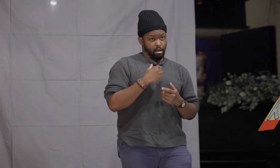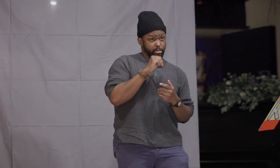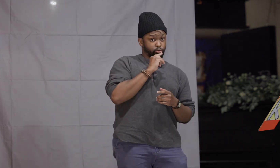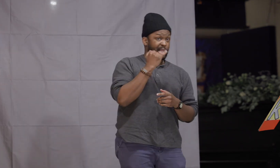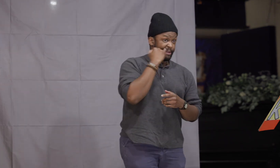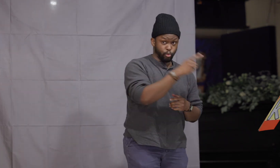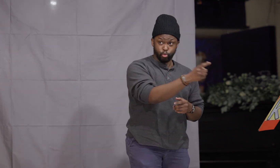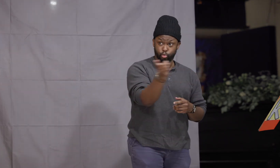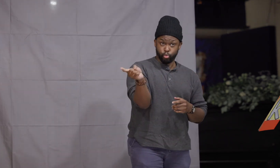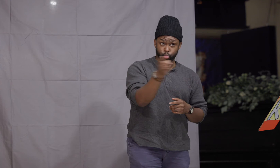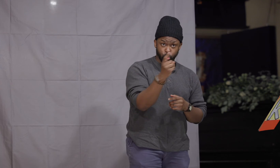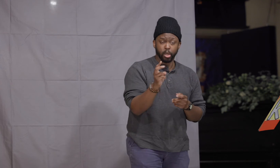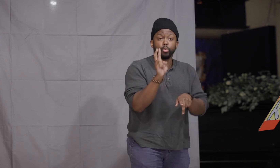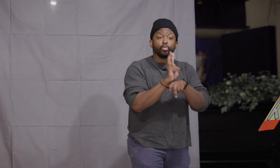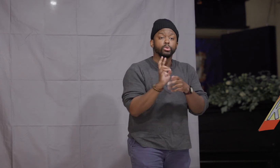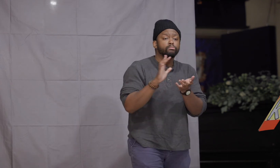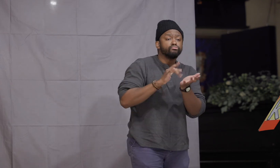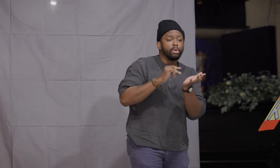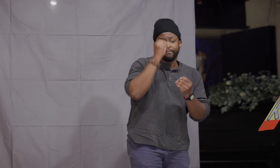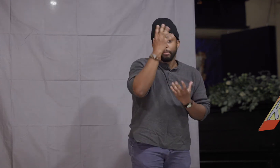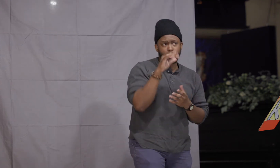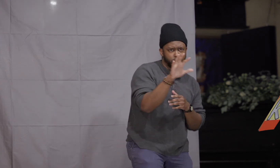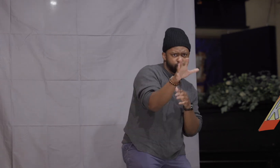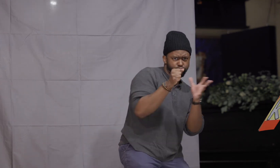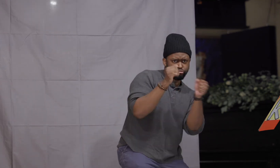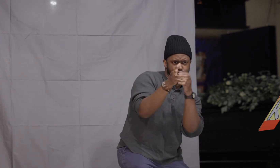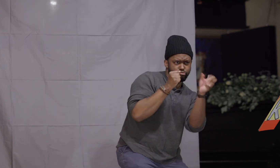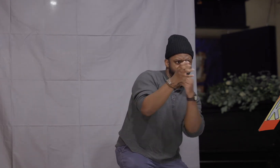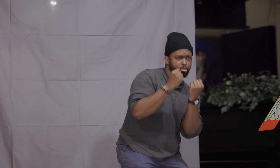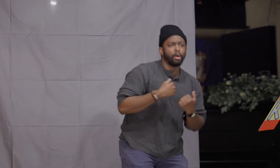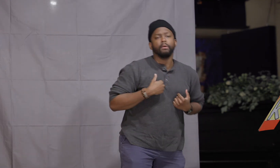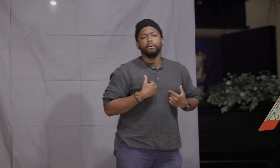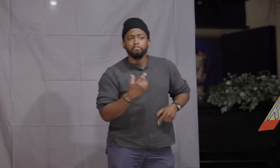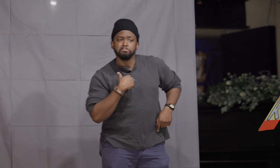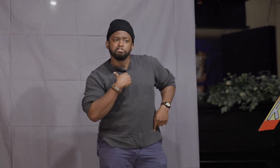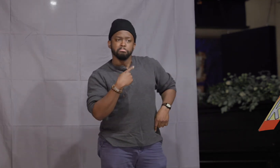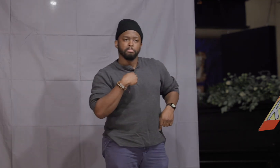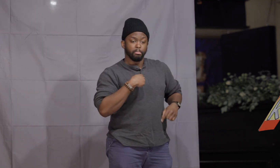Even tonight, I don't know what you will do with what I've shared.